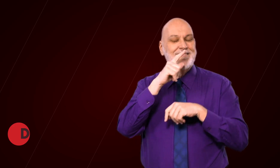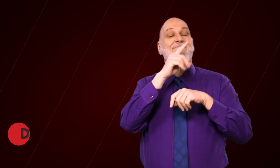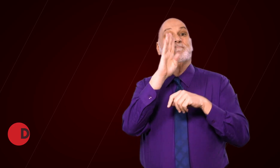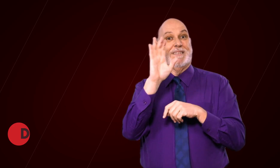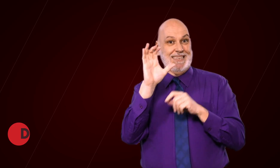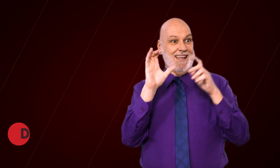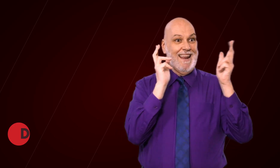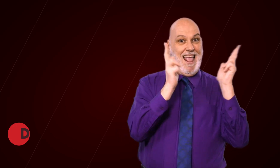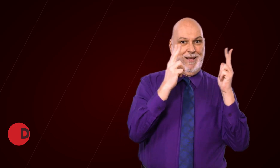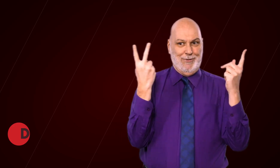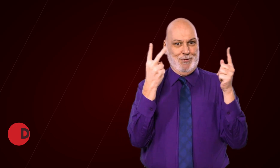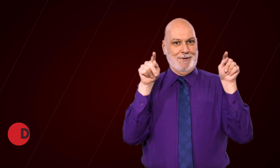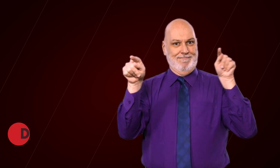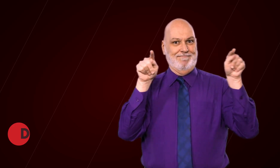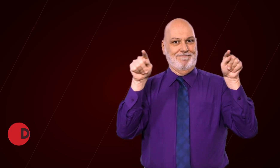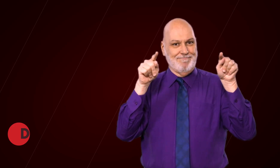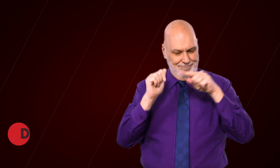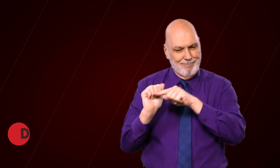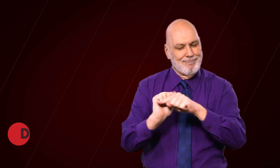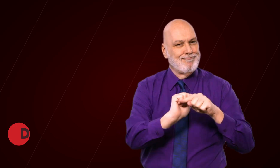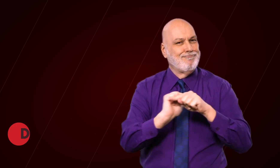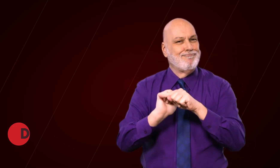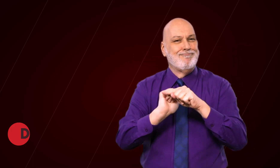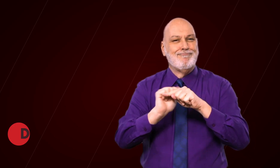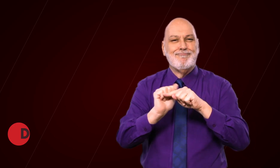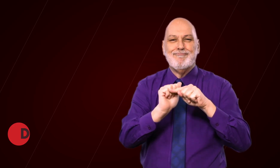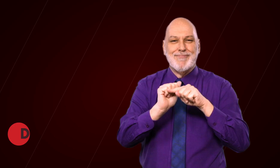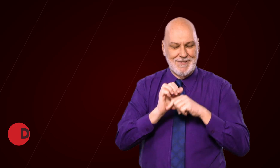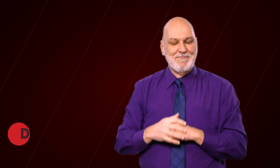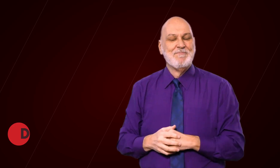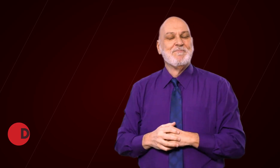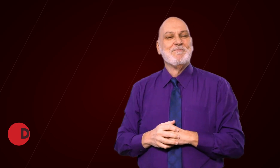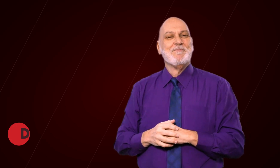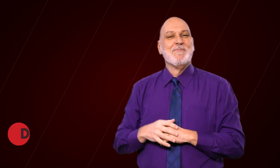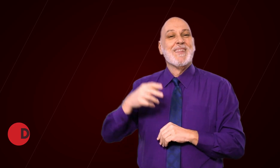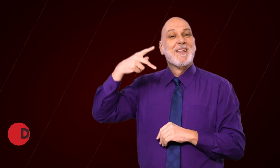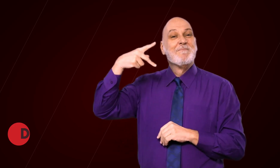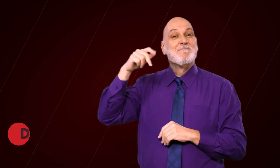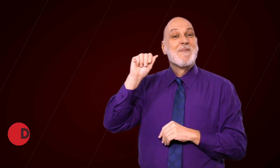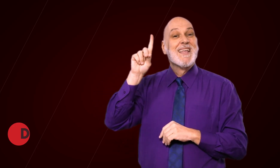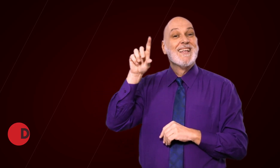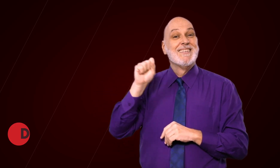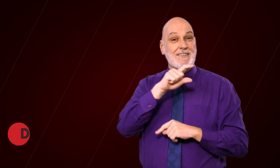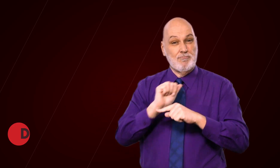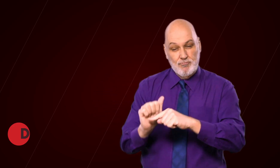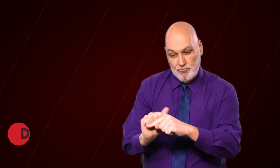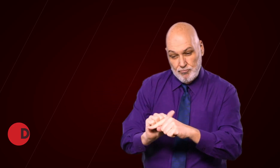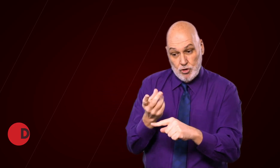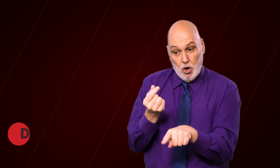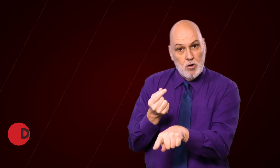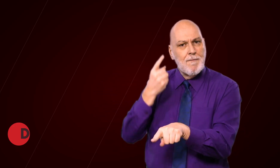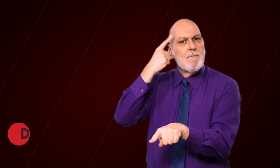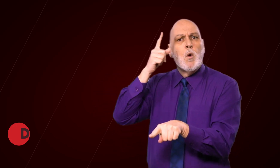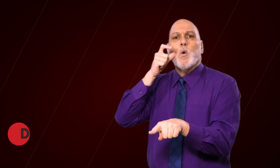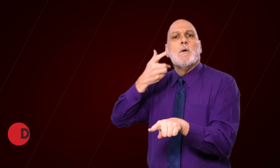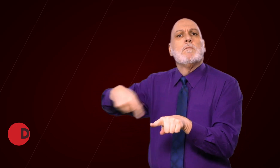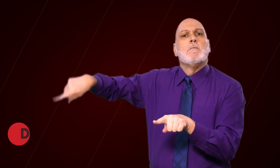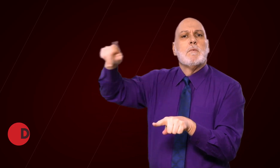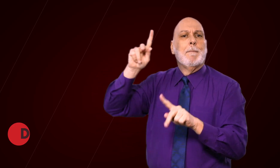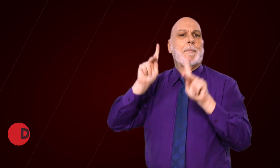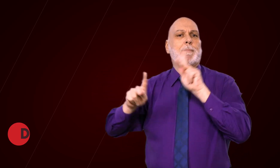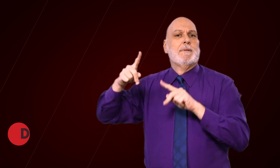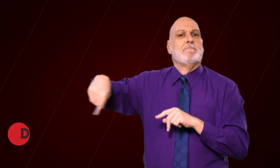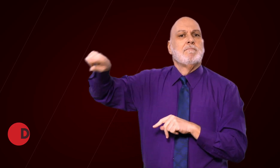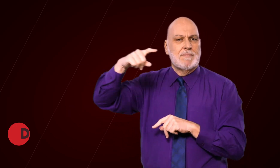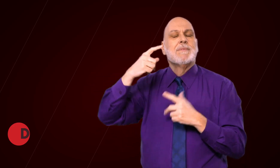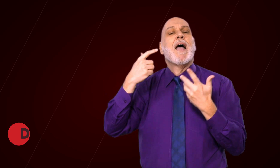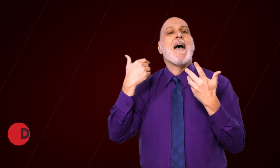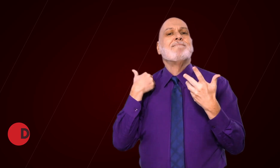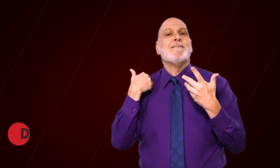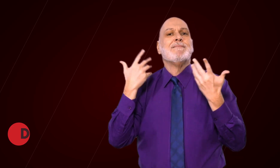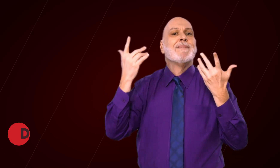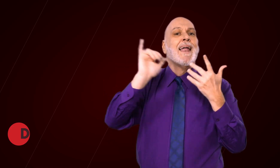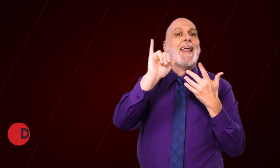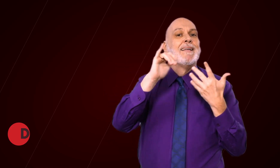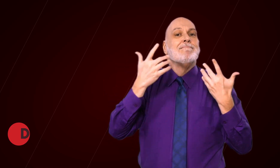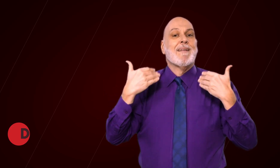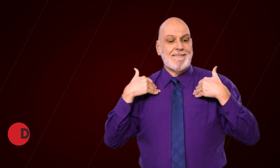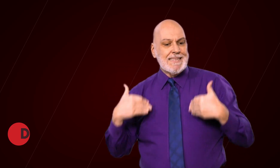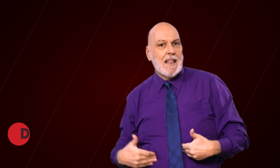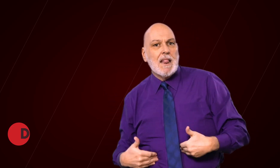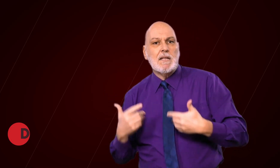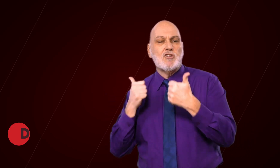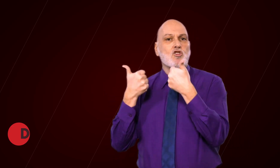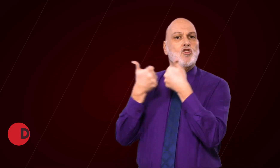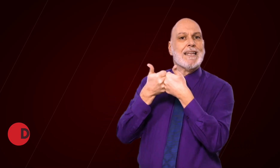PADS trains dogs for people who are facing the daily challenges of